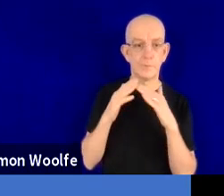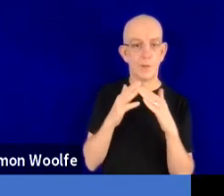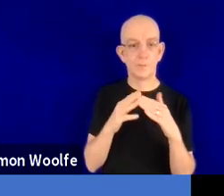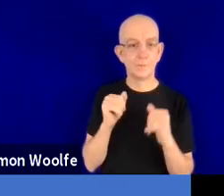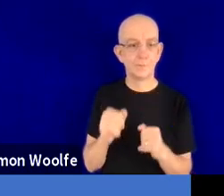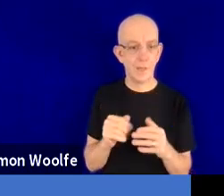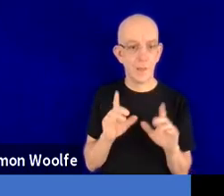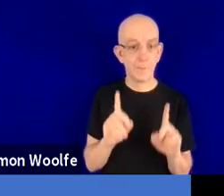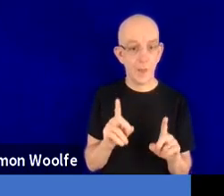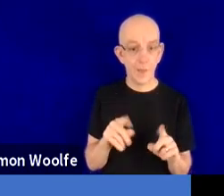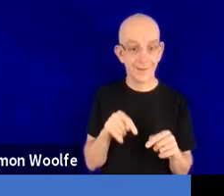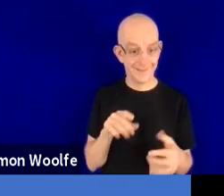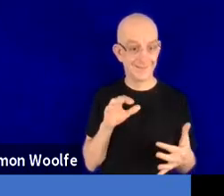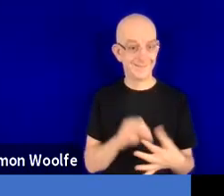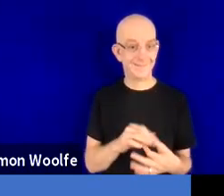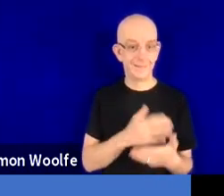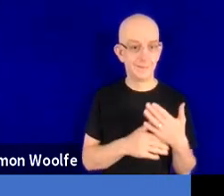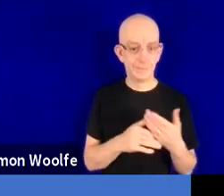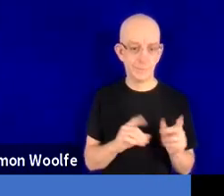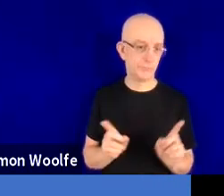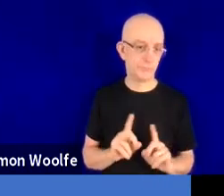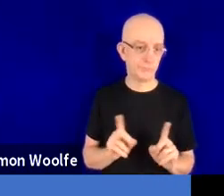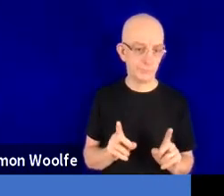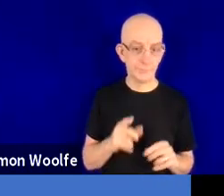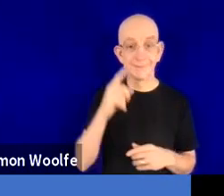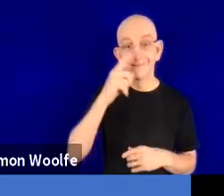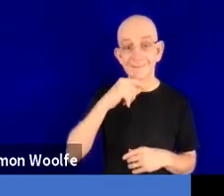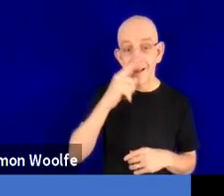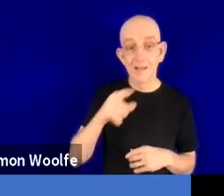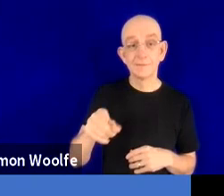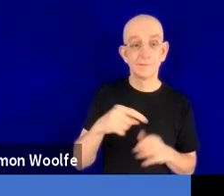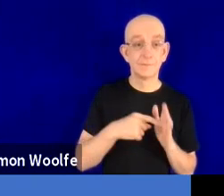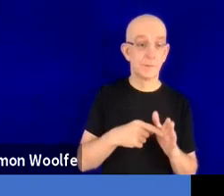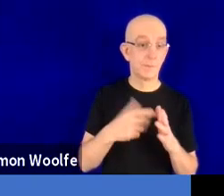It's also very important when there is means test for poverty assistance for households